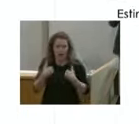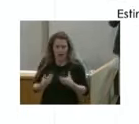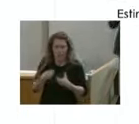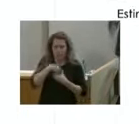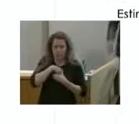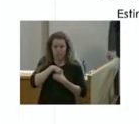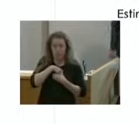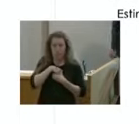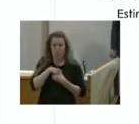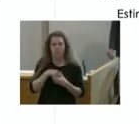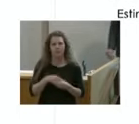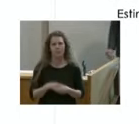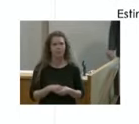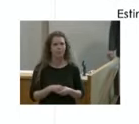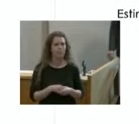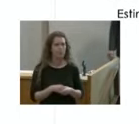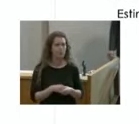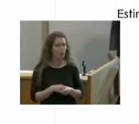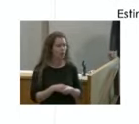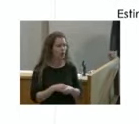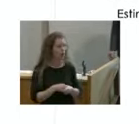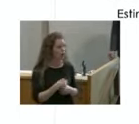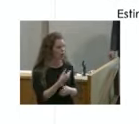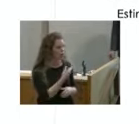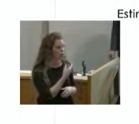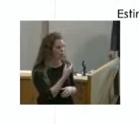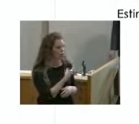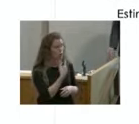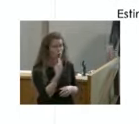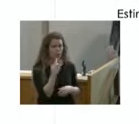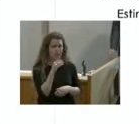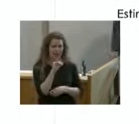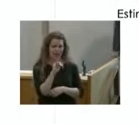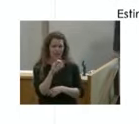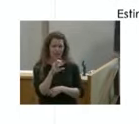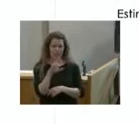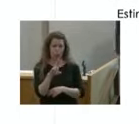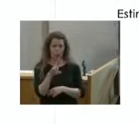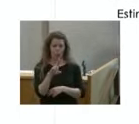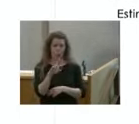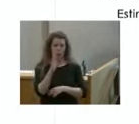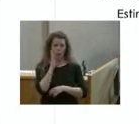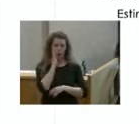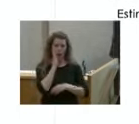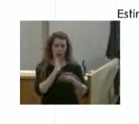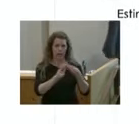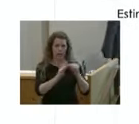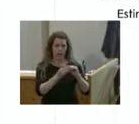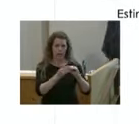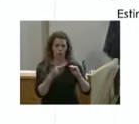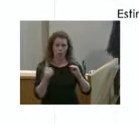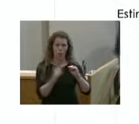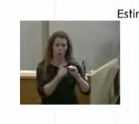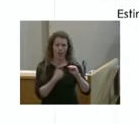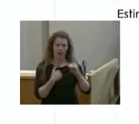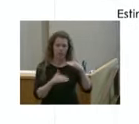you say, you say there that this would be below capacity, but the number I think that's been out there is that there are 27 ICU beds available in Humboldt County